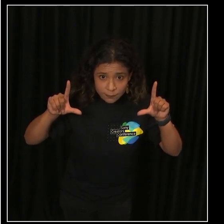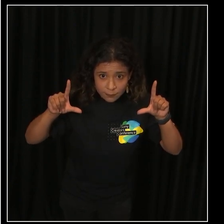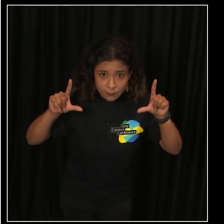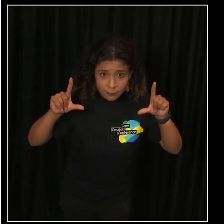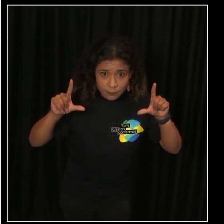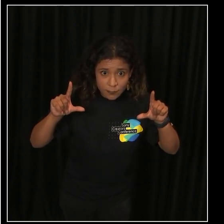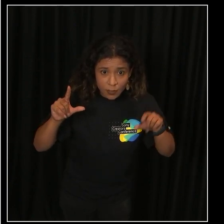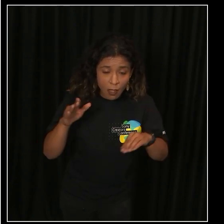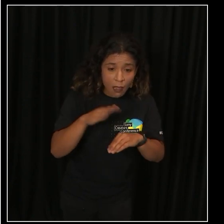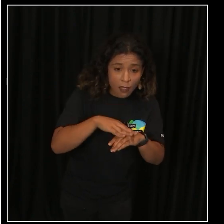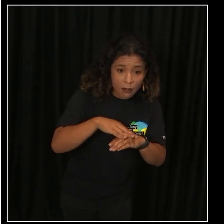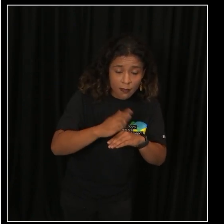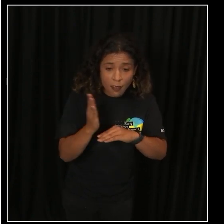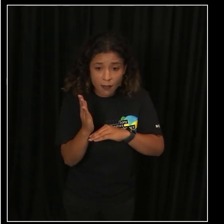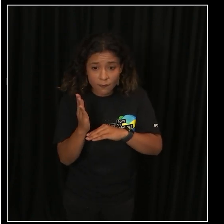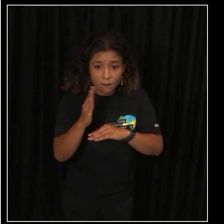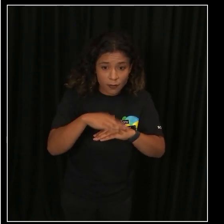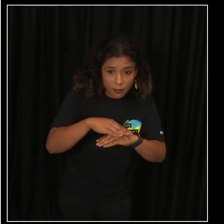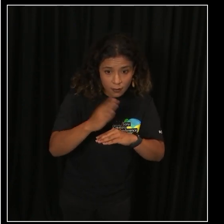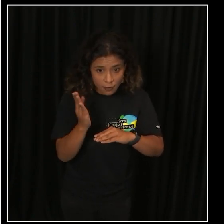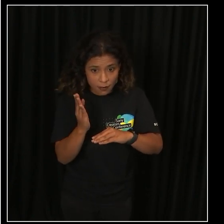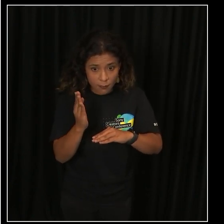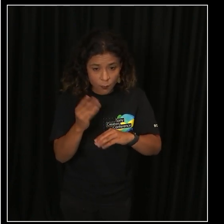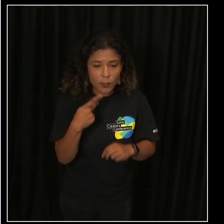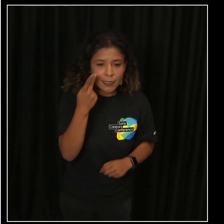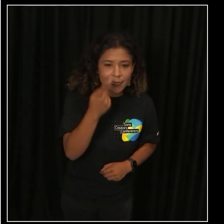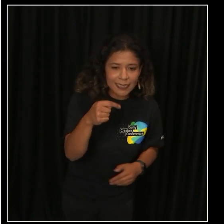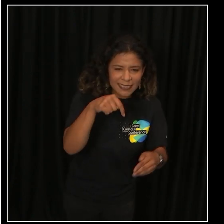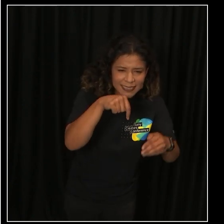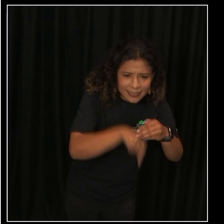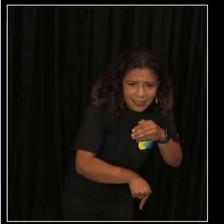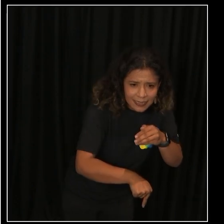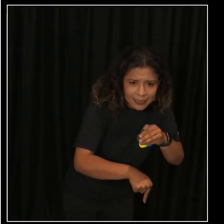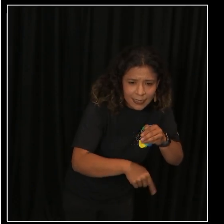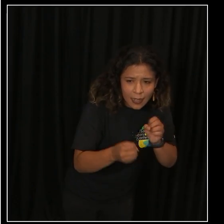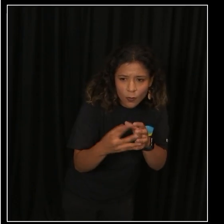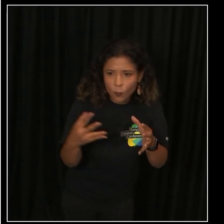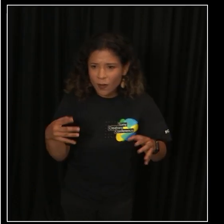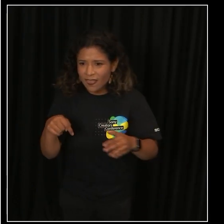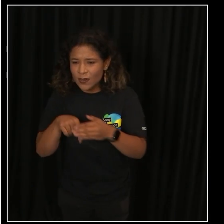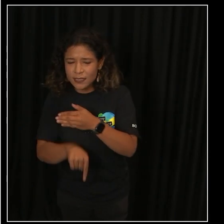this is capturing lots and lots of detail that otherwise wouldn't be captured. So you can look at the hair,